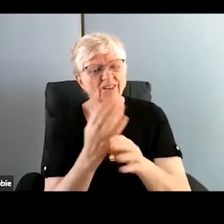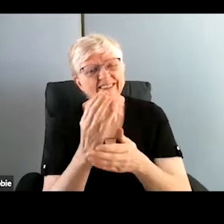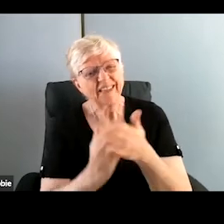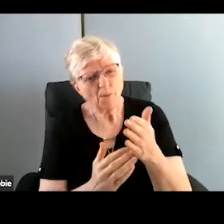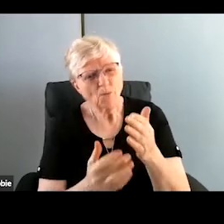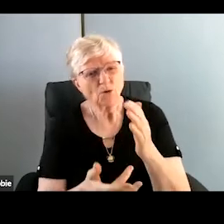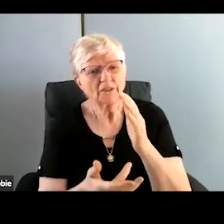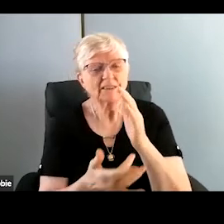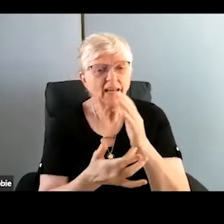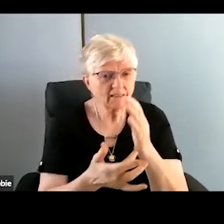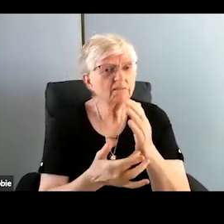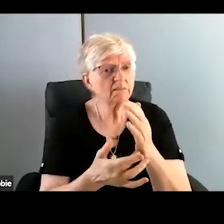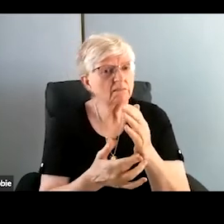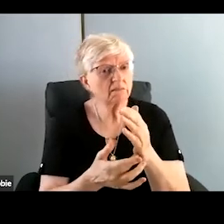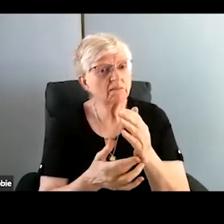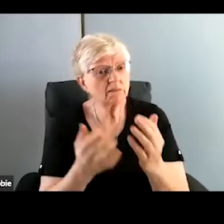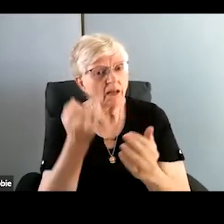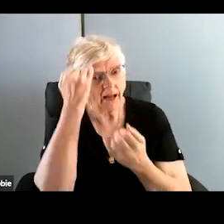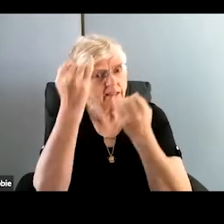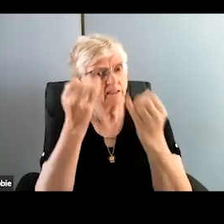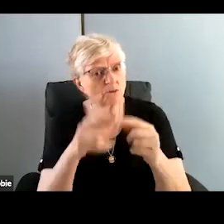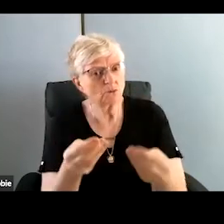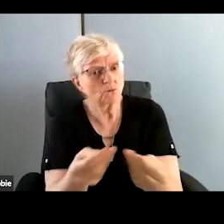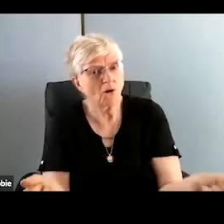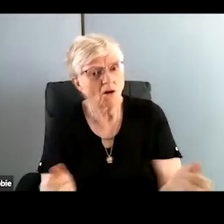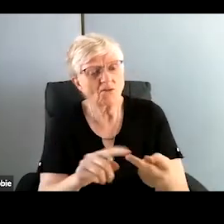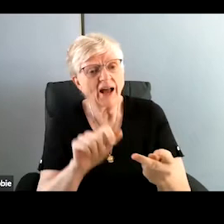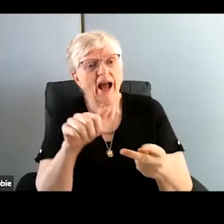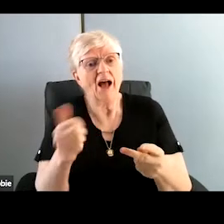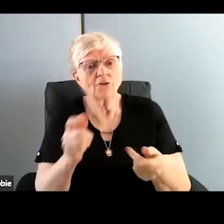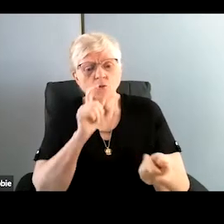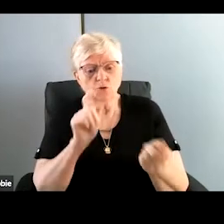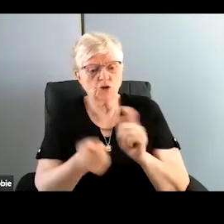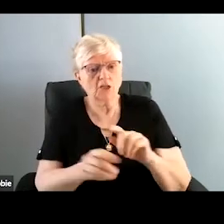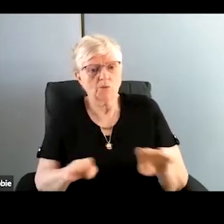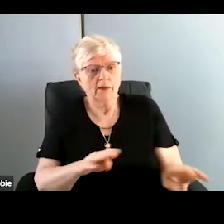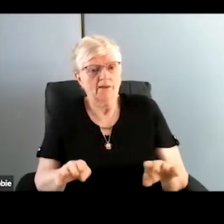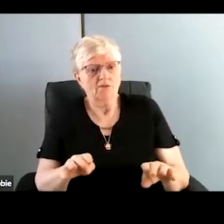AND OTHERS WERE BEHAVIOUR SOLUTIONS. SOLUTIONS. SO THE TOP SO THE TOP CHOICE WAS MICROPHONE QUALITY.